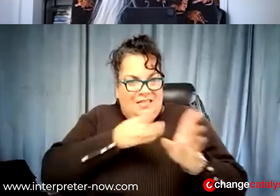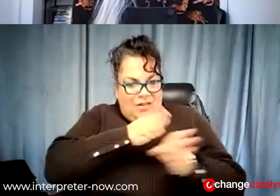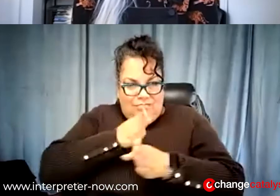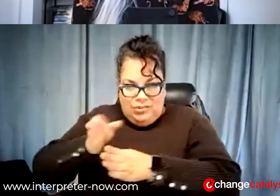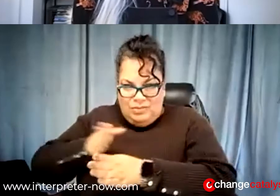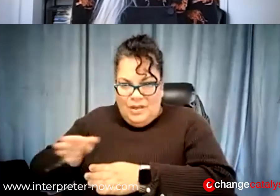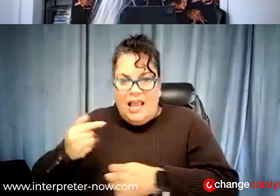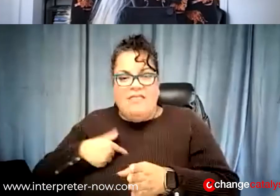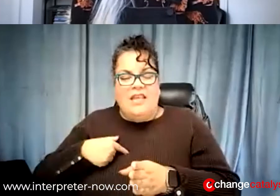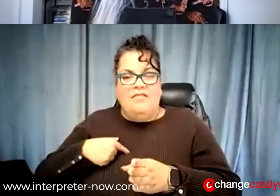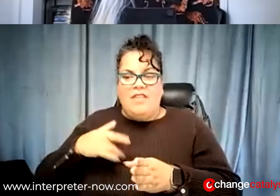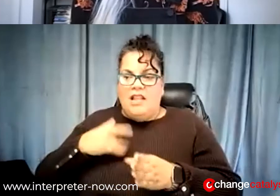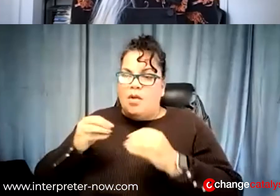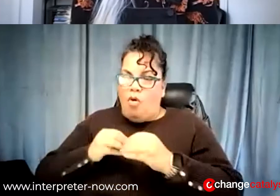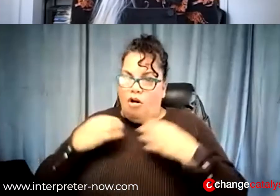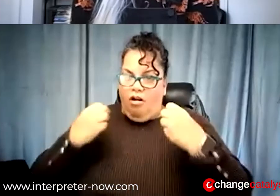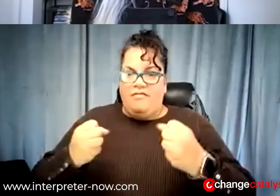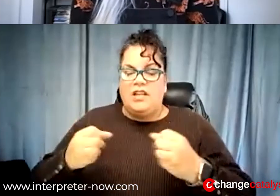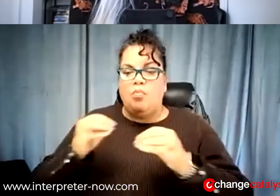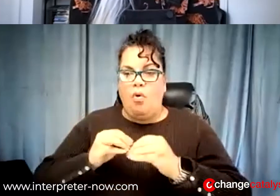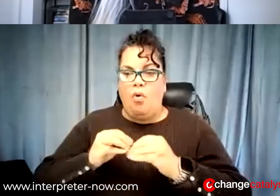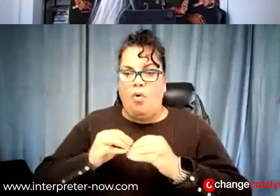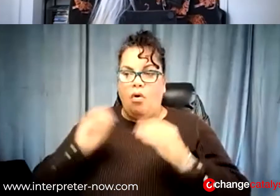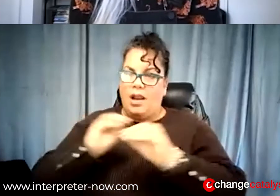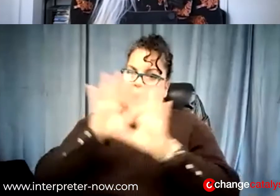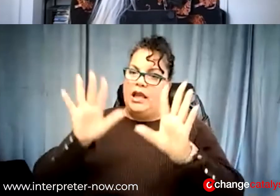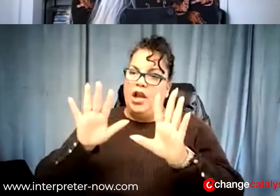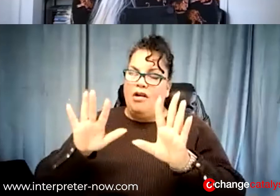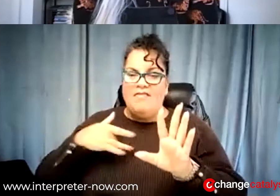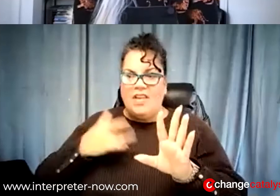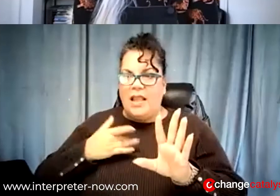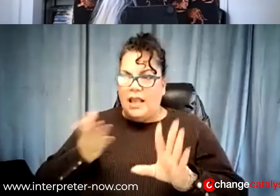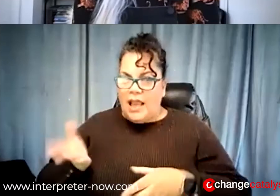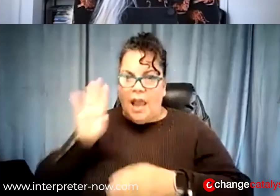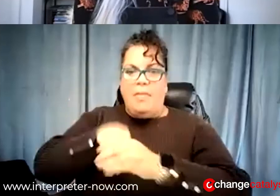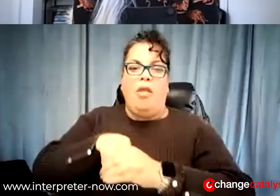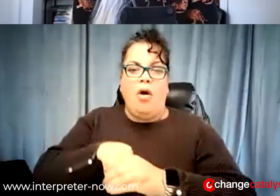and clarity and a sense of belonging of following and blazing your trail that affects your work